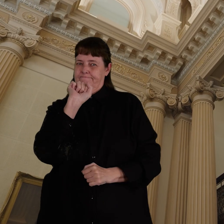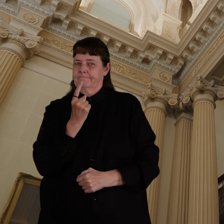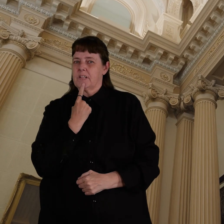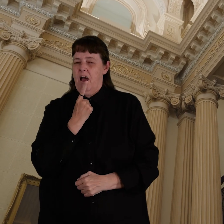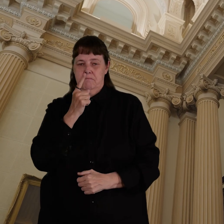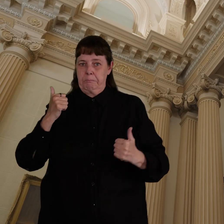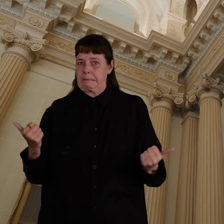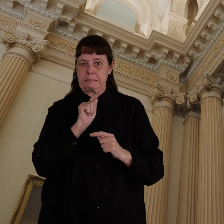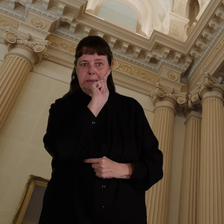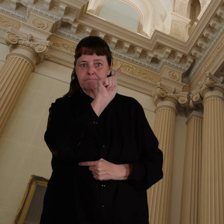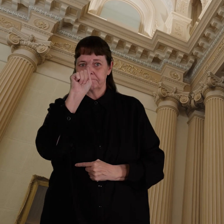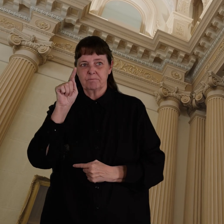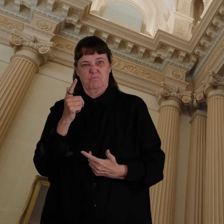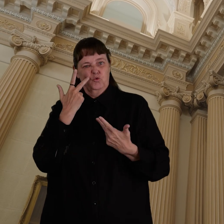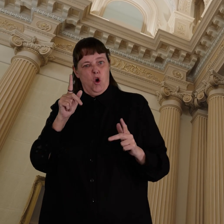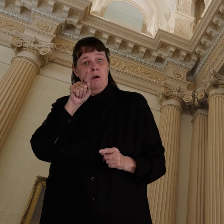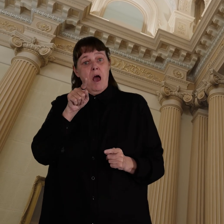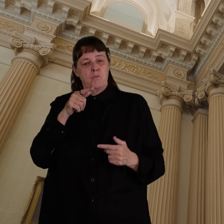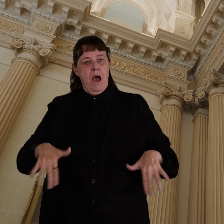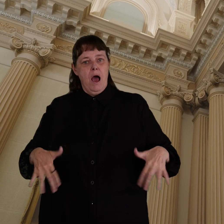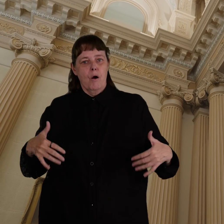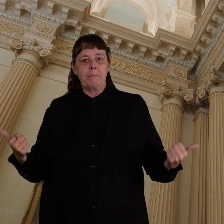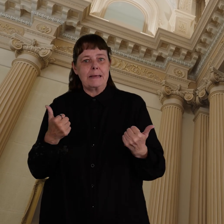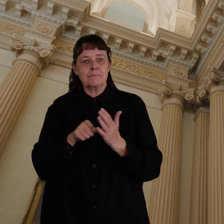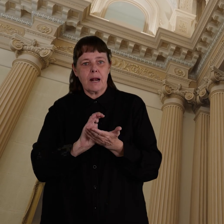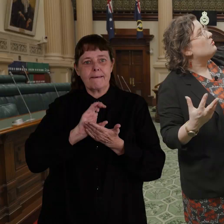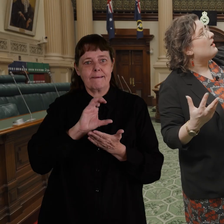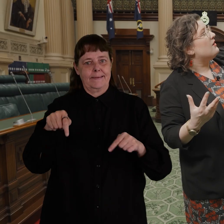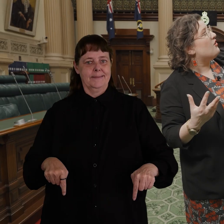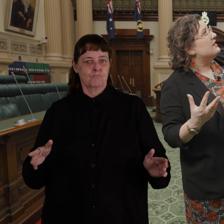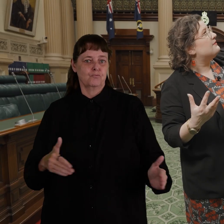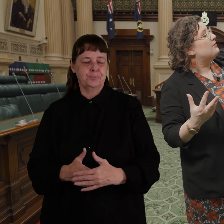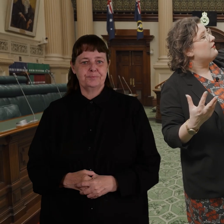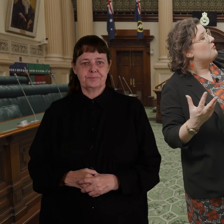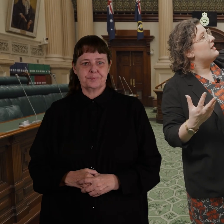investment that was put into this place. If you have a look, we've got these beautiful